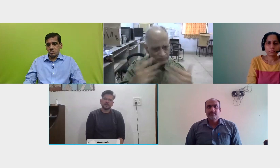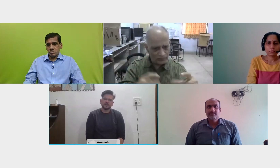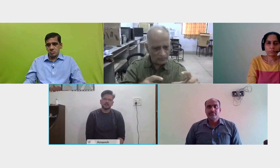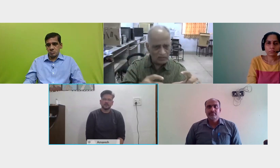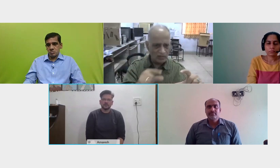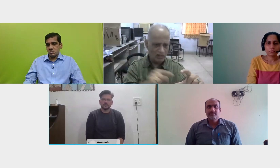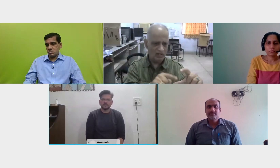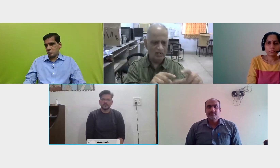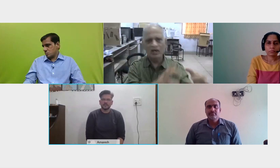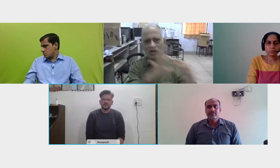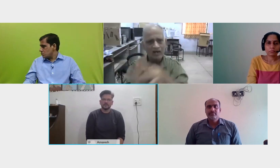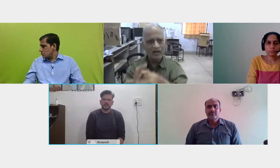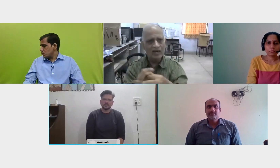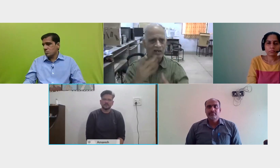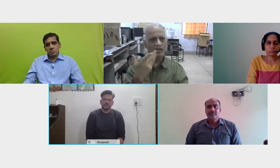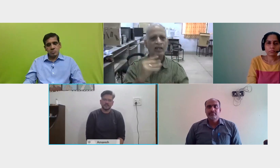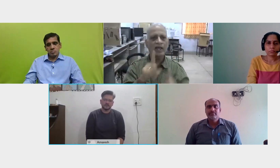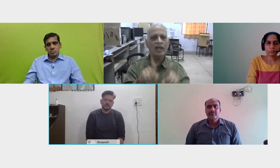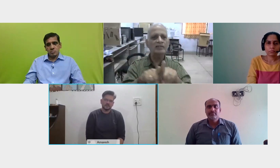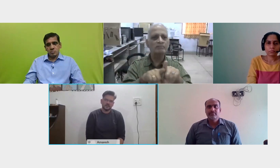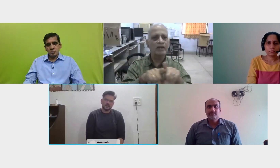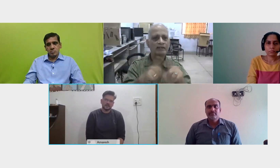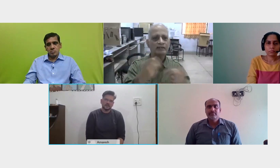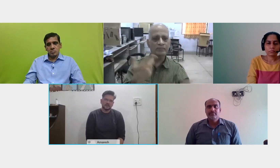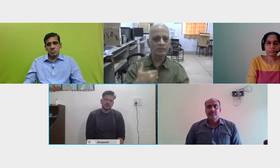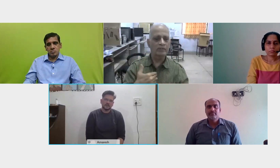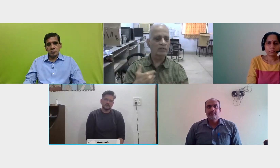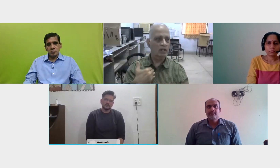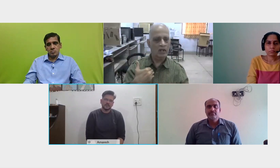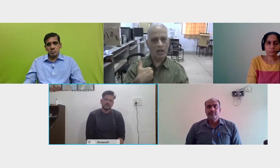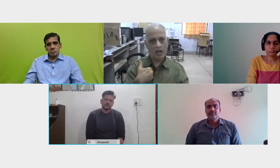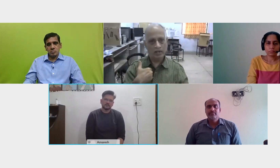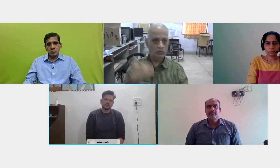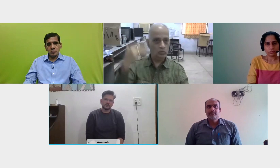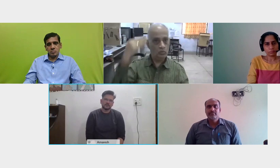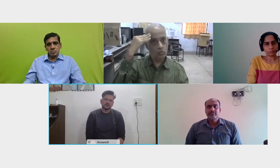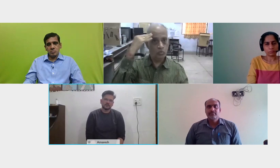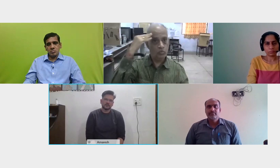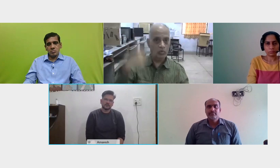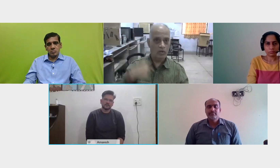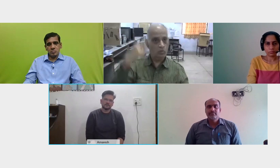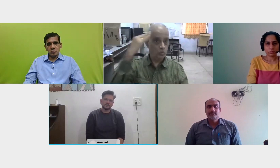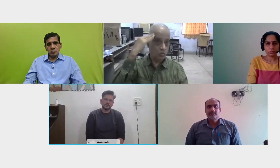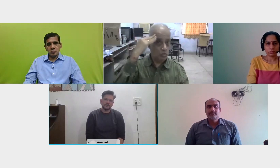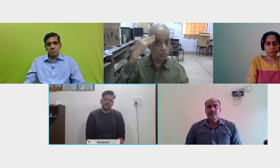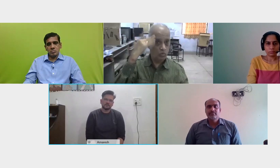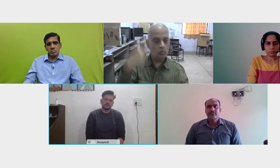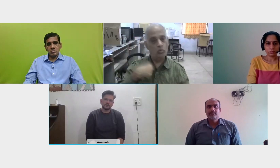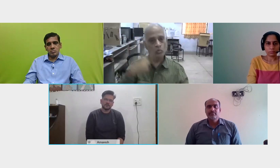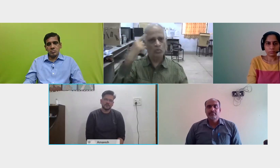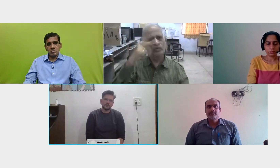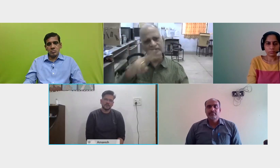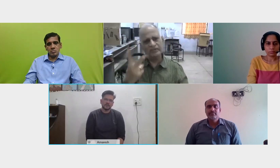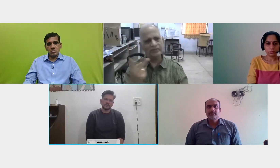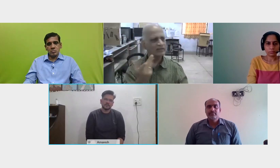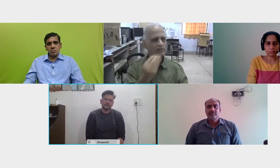we had taken lot of still photographs of the signers. But then for example in instant photography